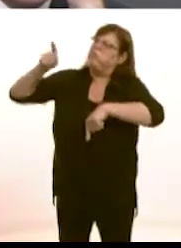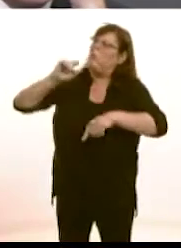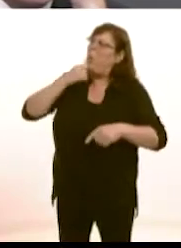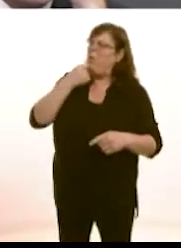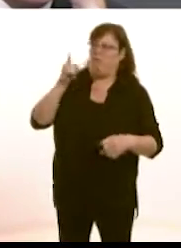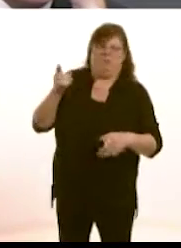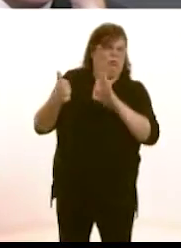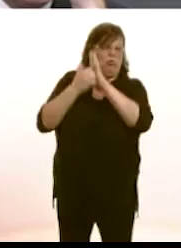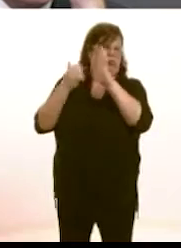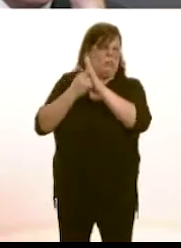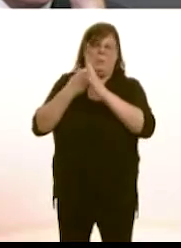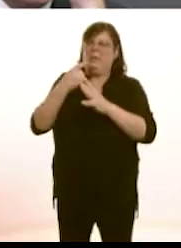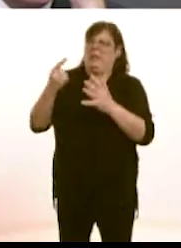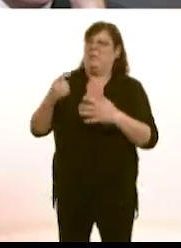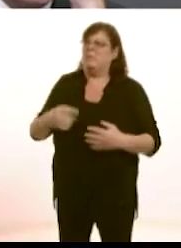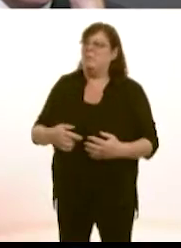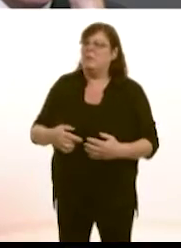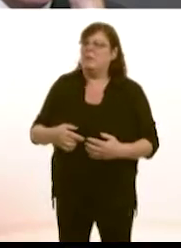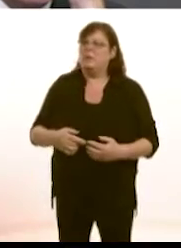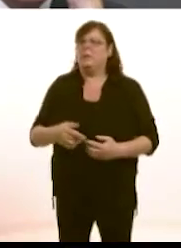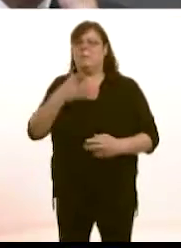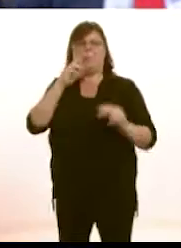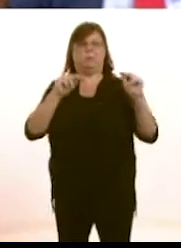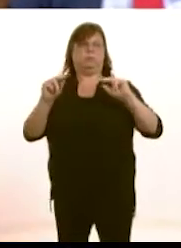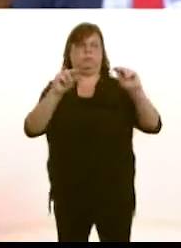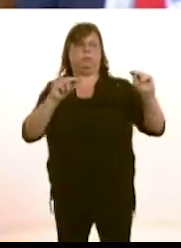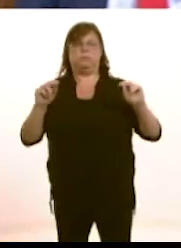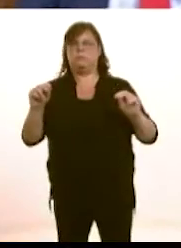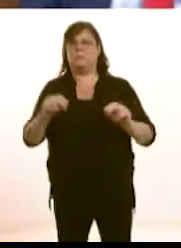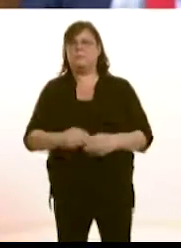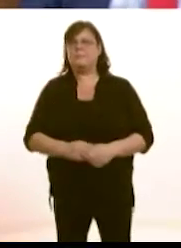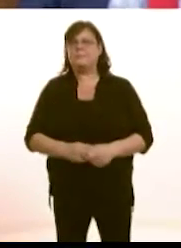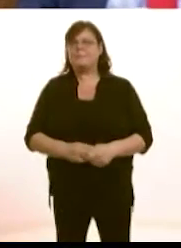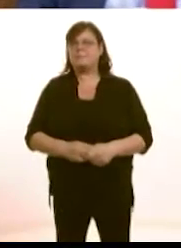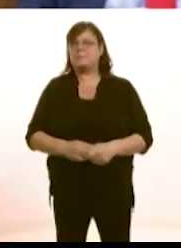But they certainly wouldnít beó[Interruption.] They certainly wouldnít beó[Interruption.]